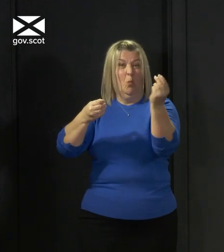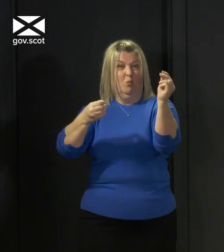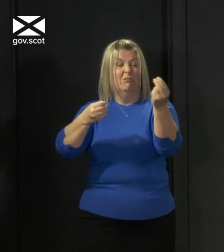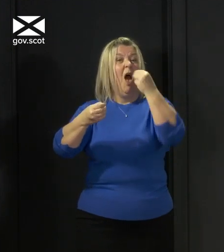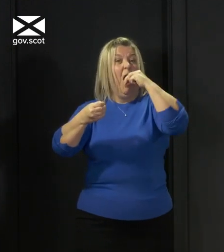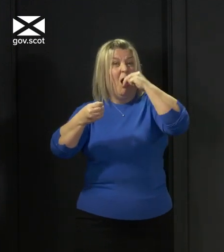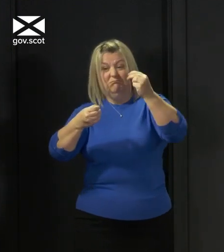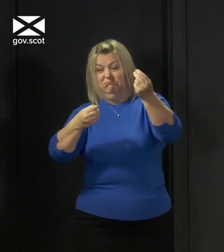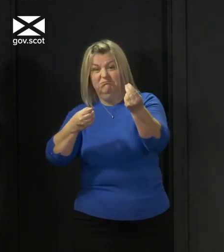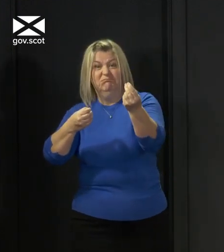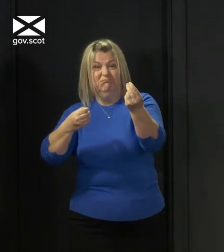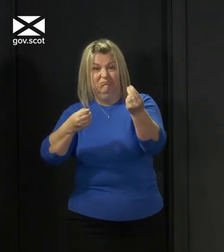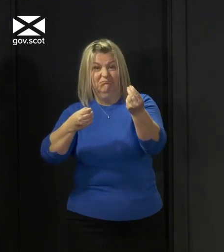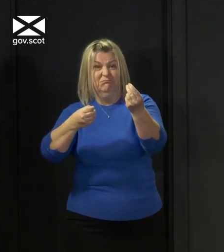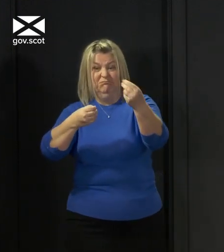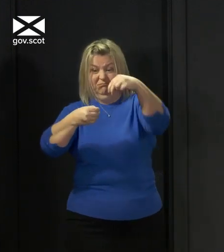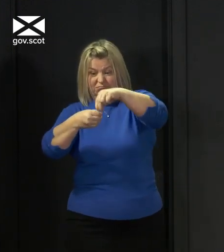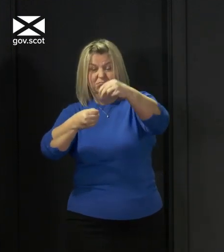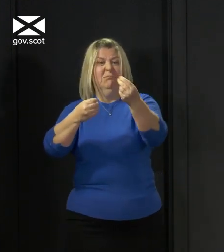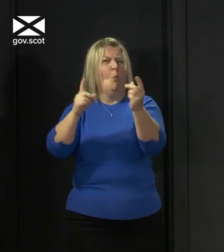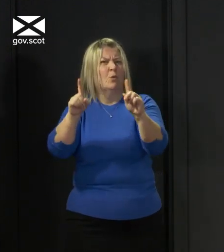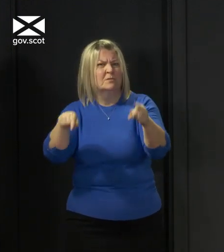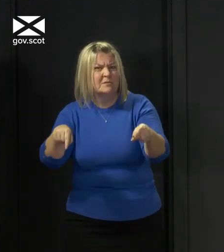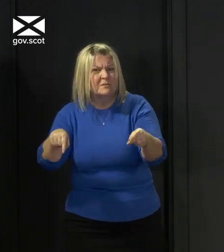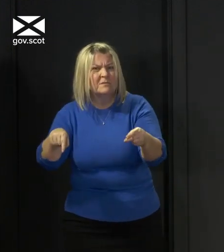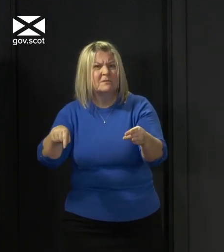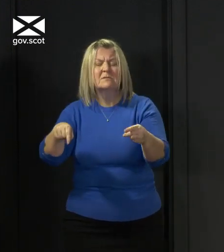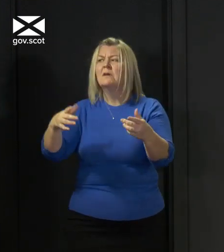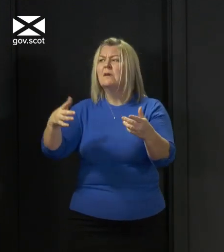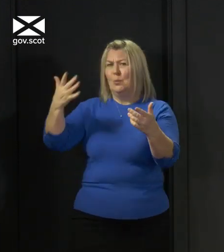think it's really important to be clear about that under the question about the